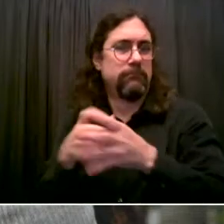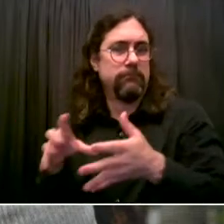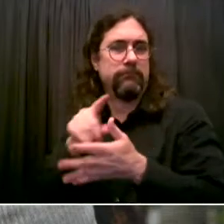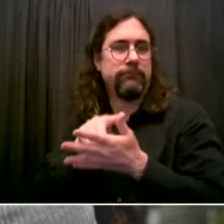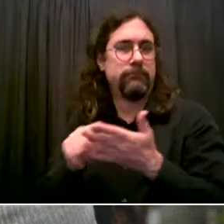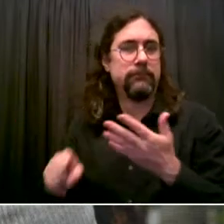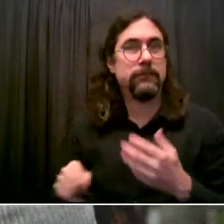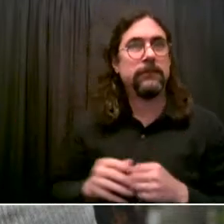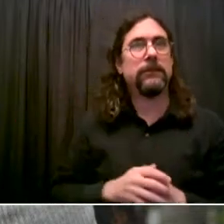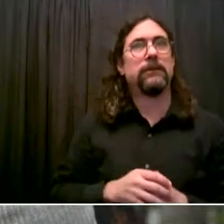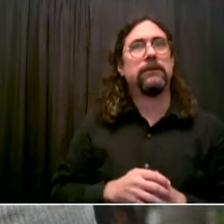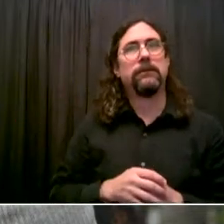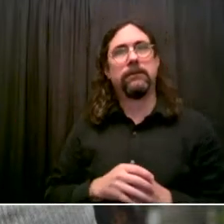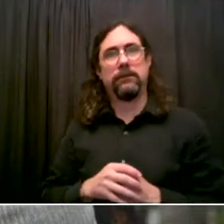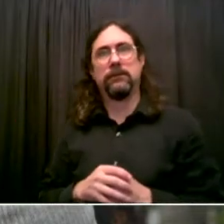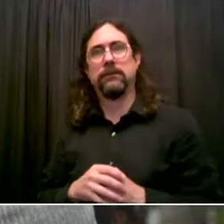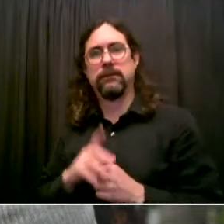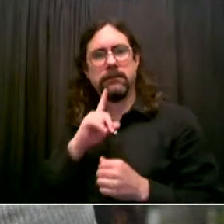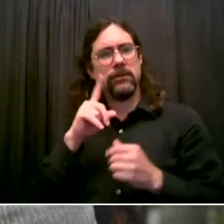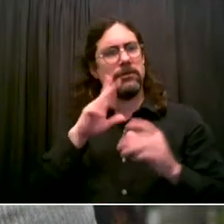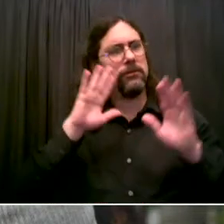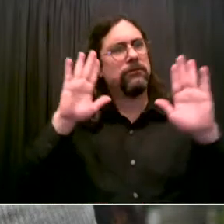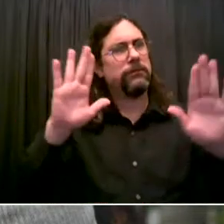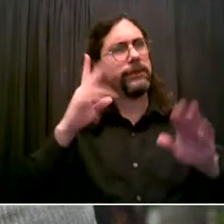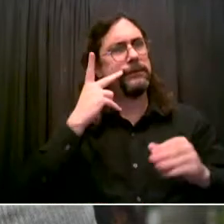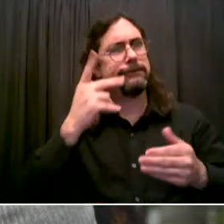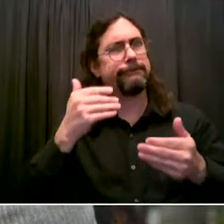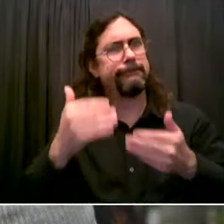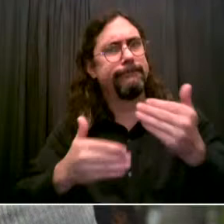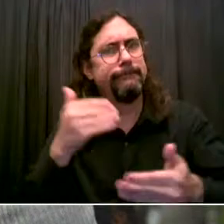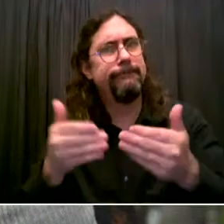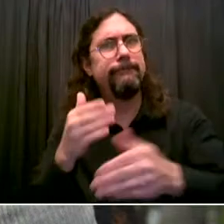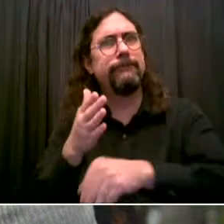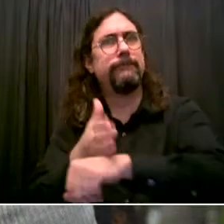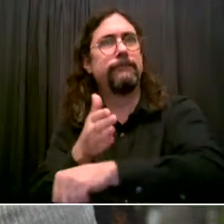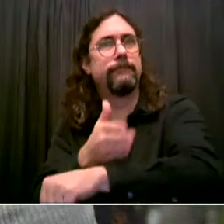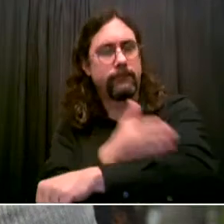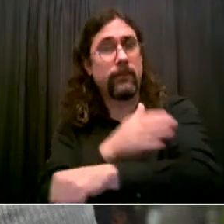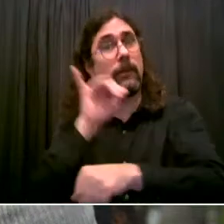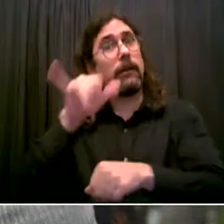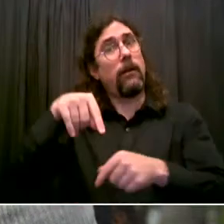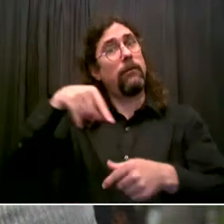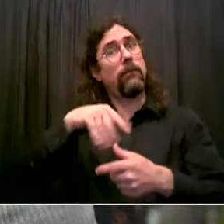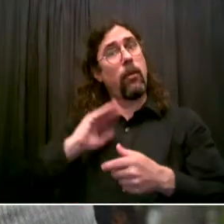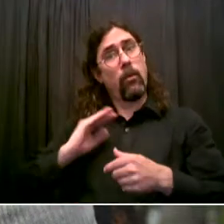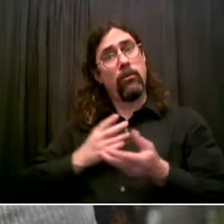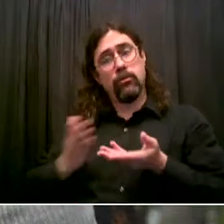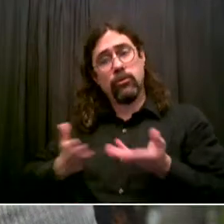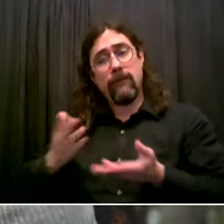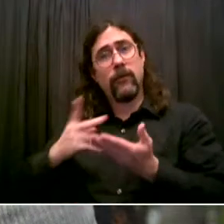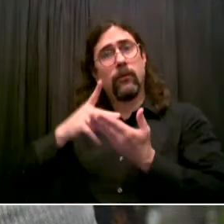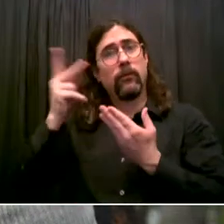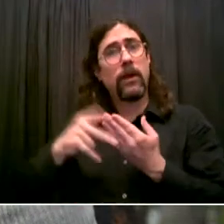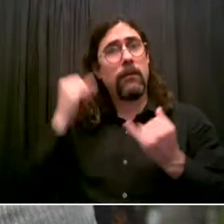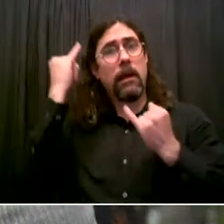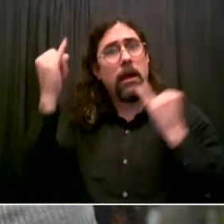LORD'S WORK. THEY ARE AMAZING.